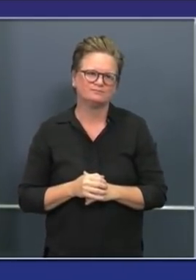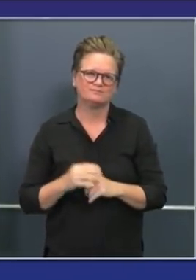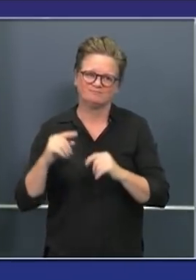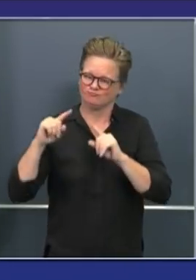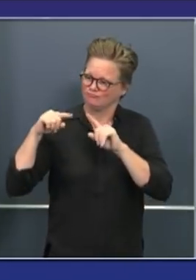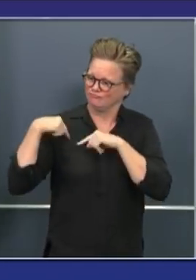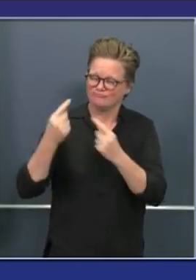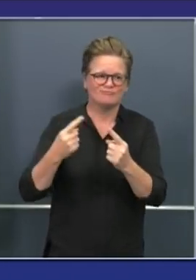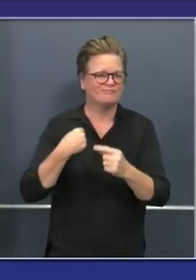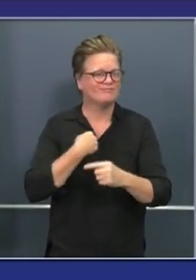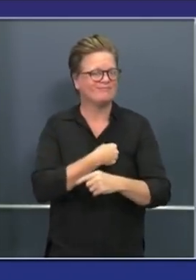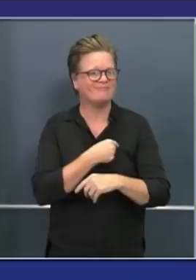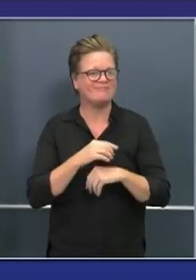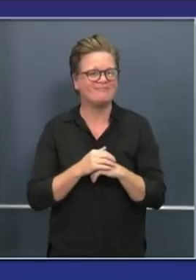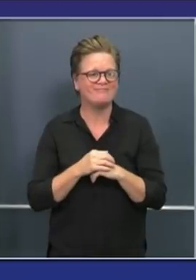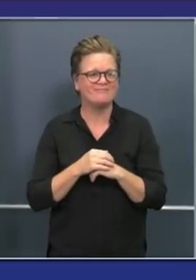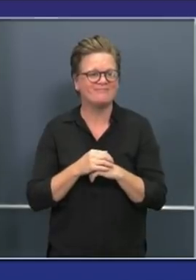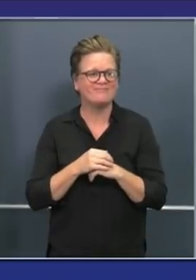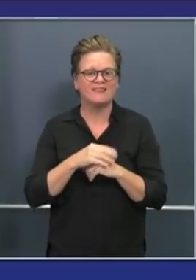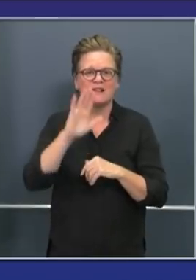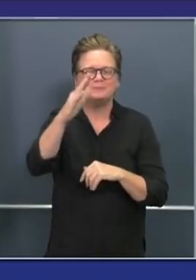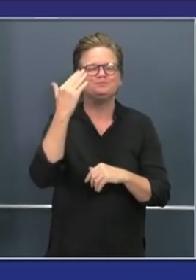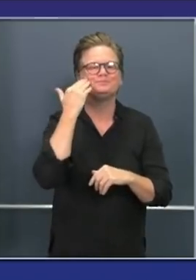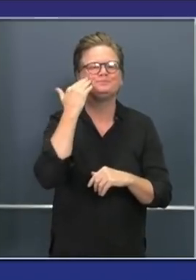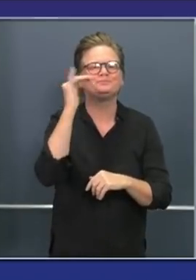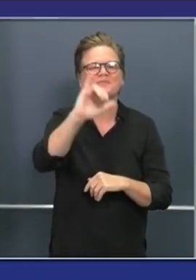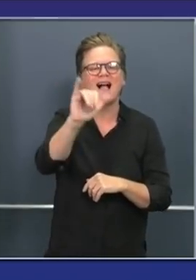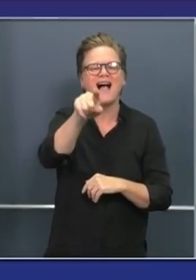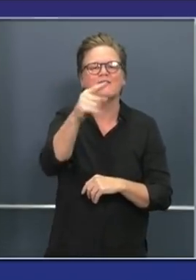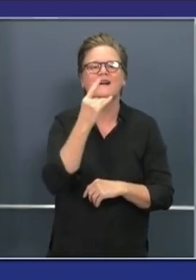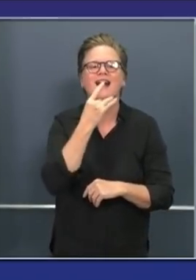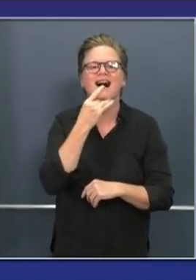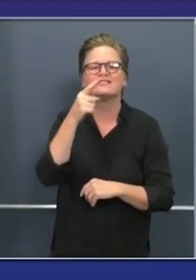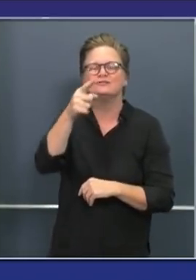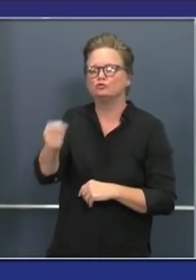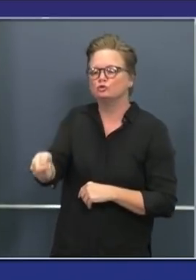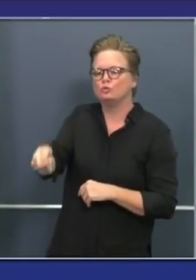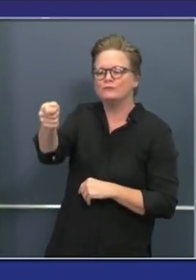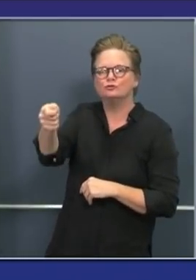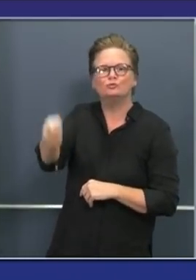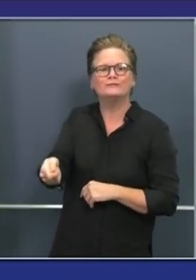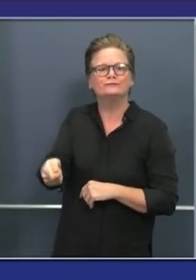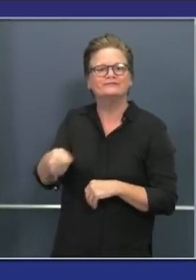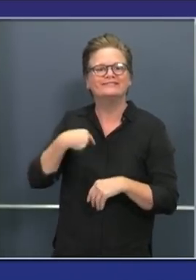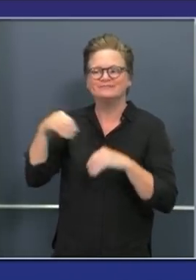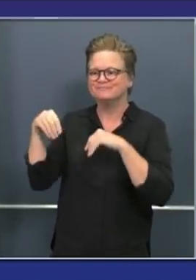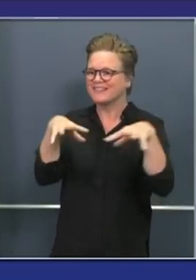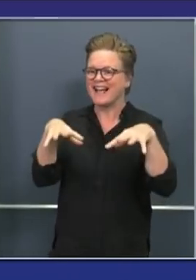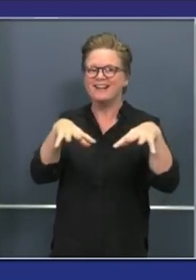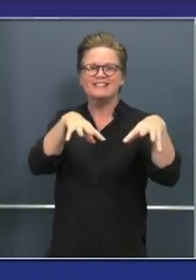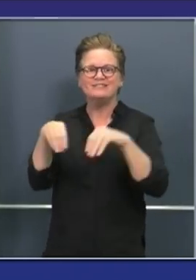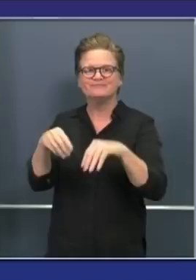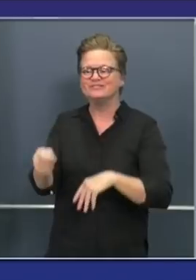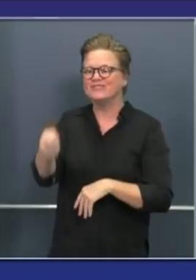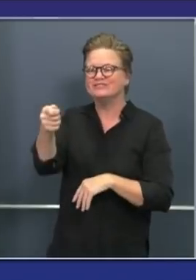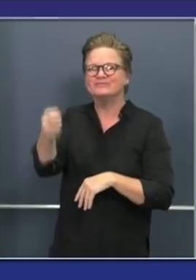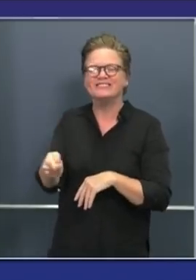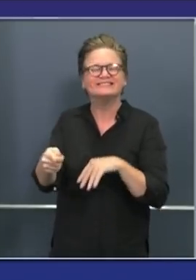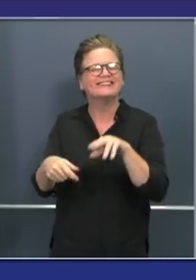IN TERMS OF NOT BEING AN ON AND OFF SWITCH AS IT RELATES TO WHEN WE REOPEN BUT A DIMMER